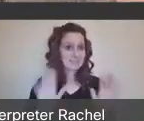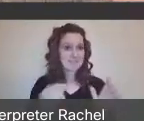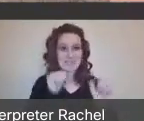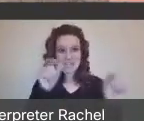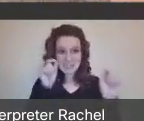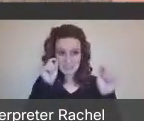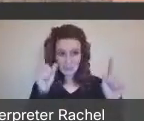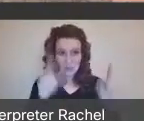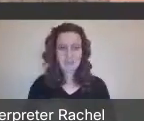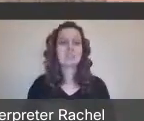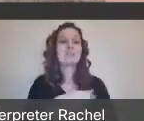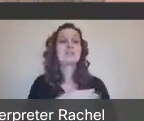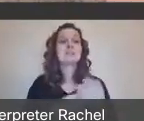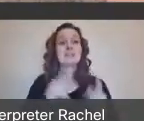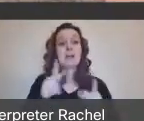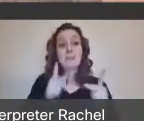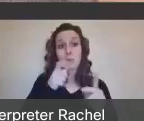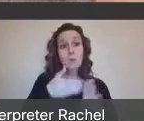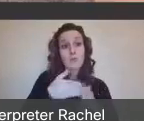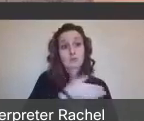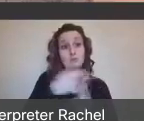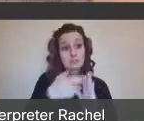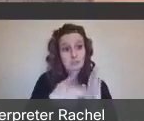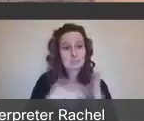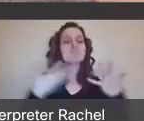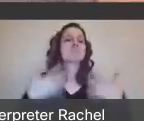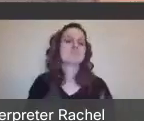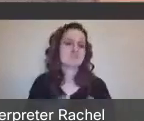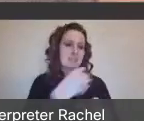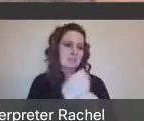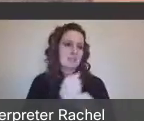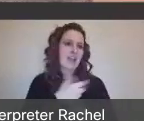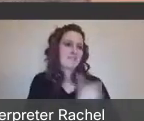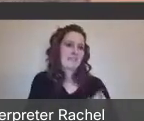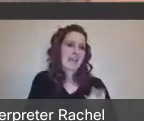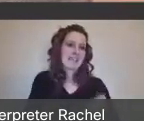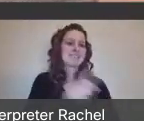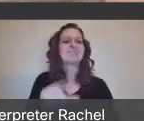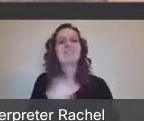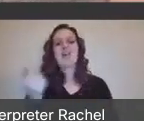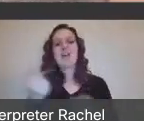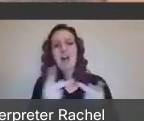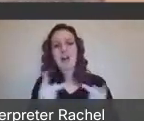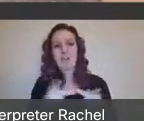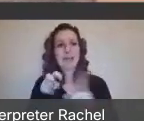the people that are pre-registered have received vaccine in a different location and so they get